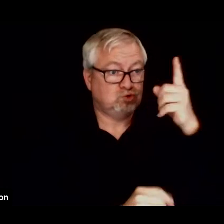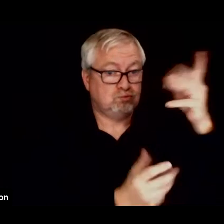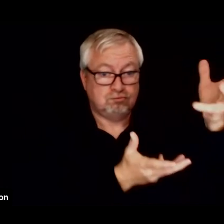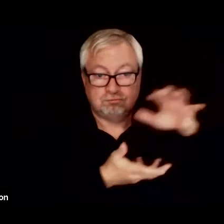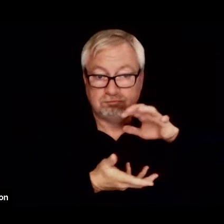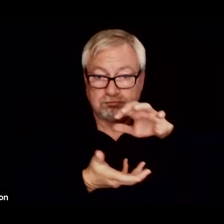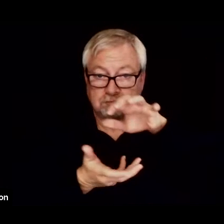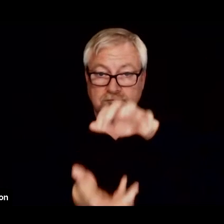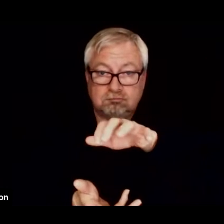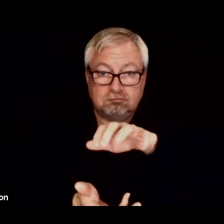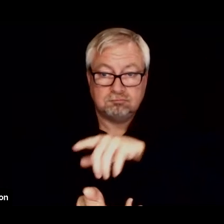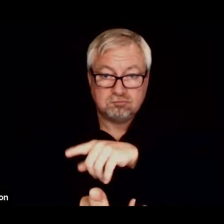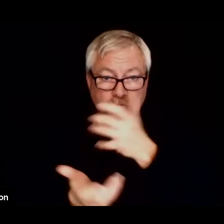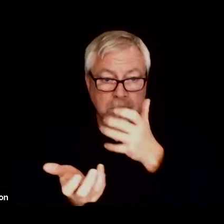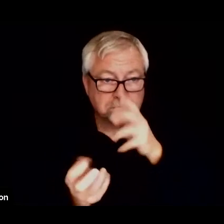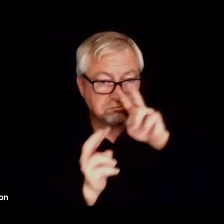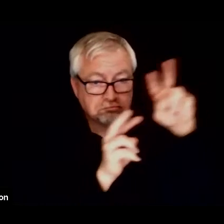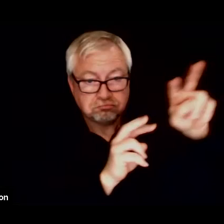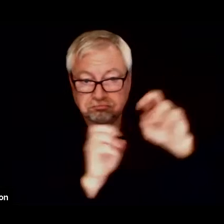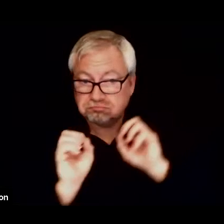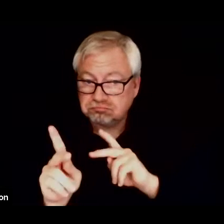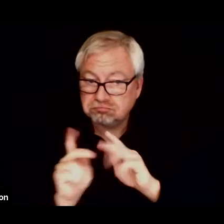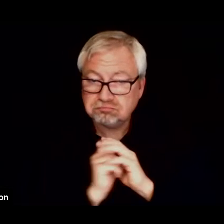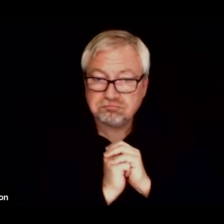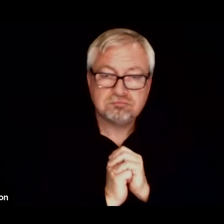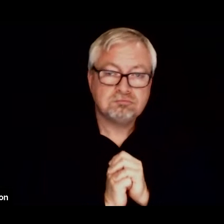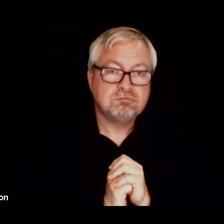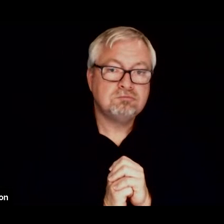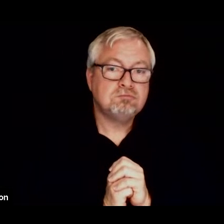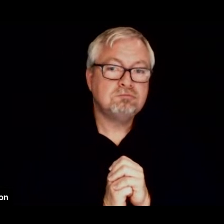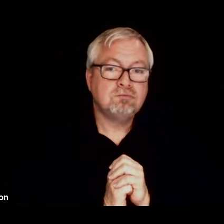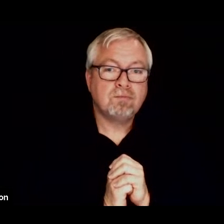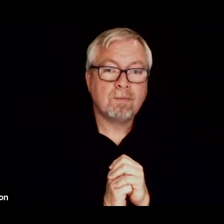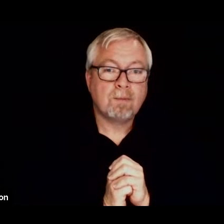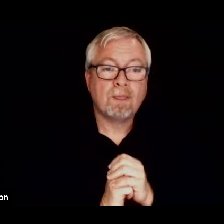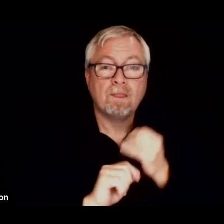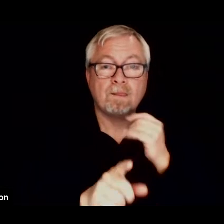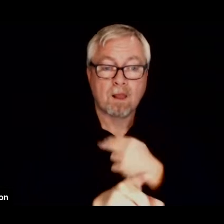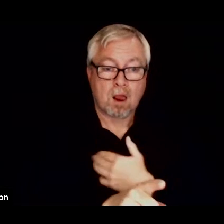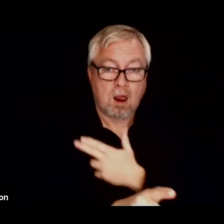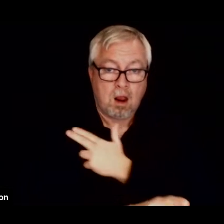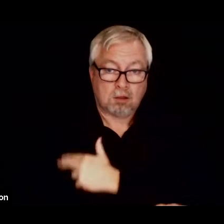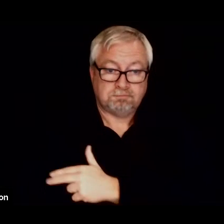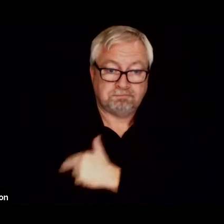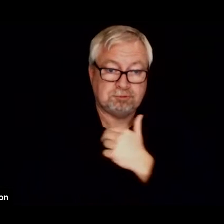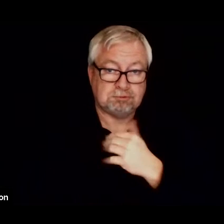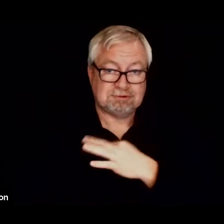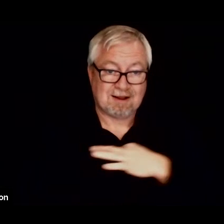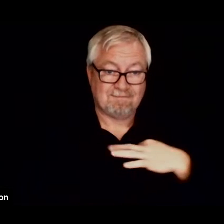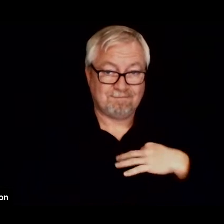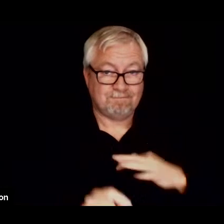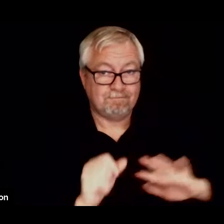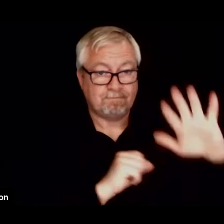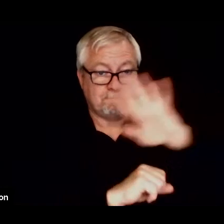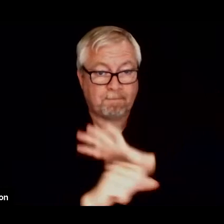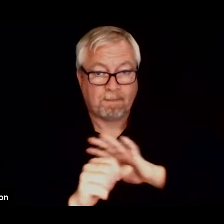so if we look at hospital staff across the state that is about 163 000 so that would really be